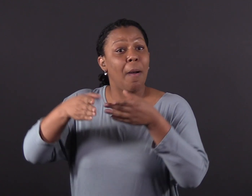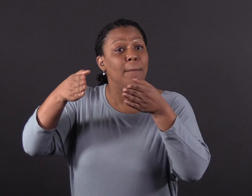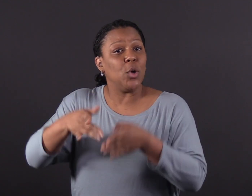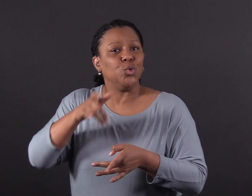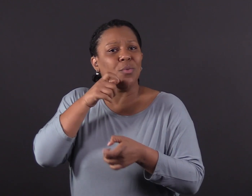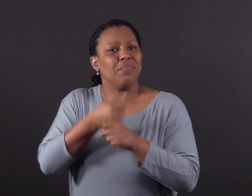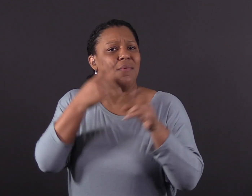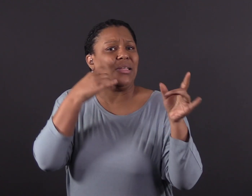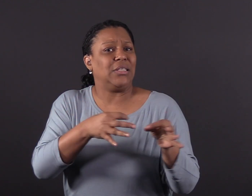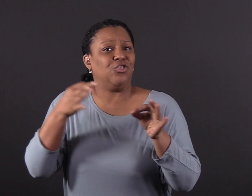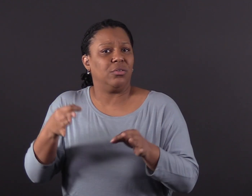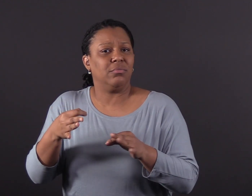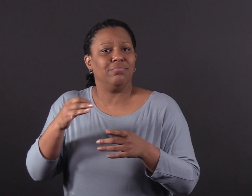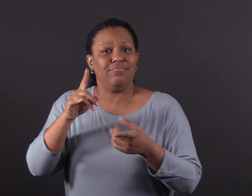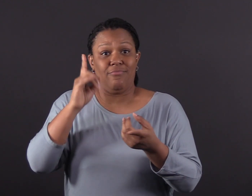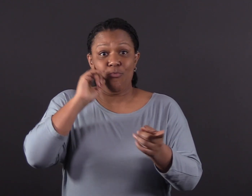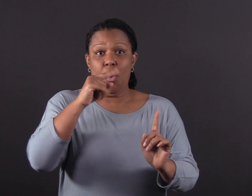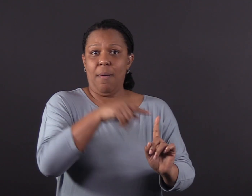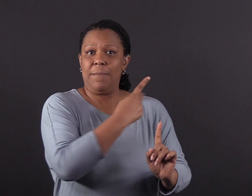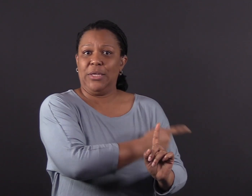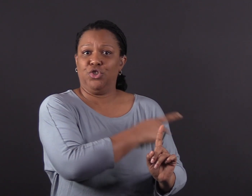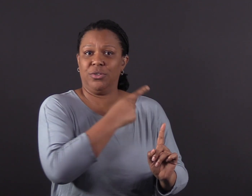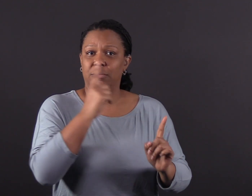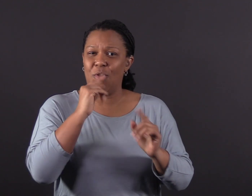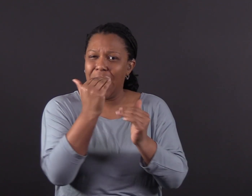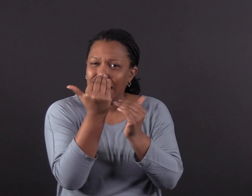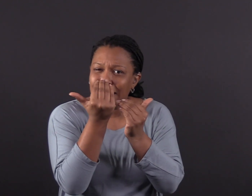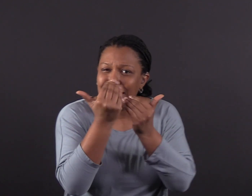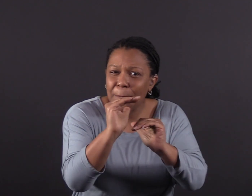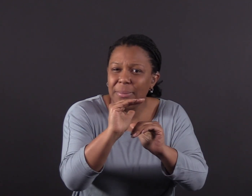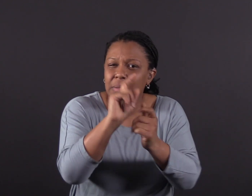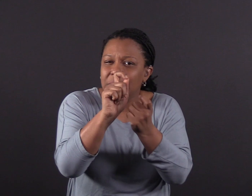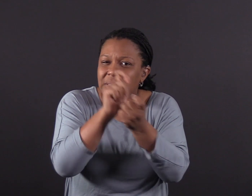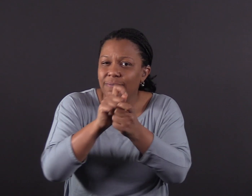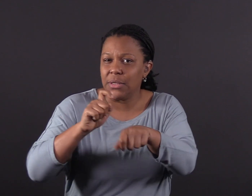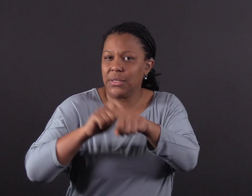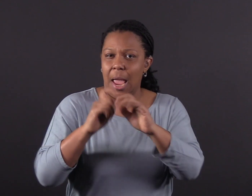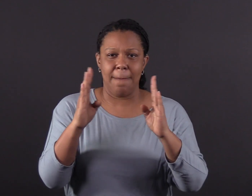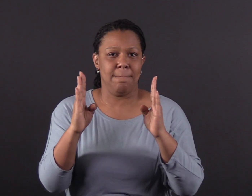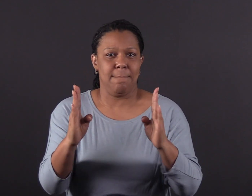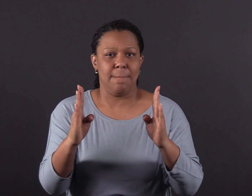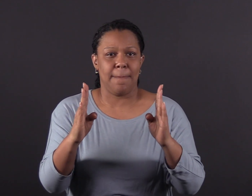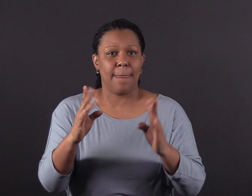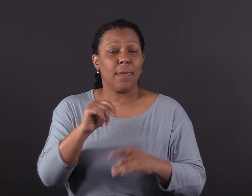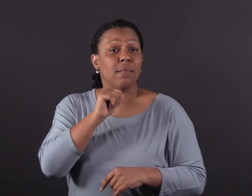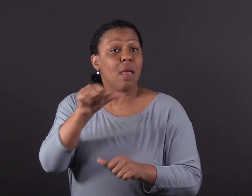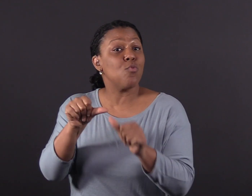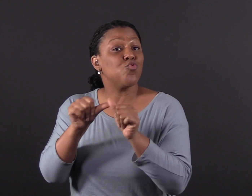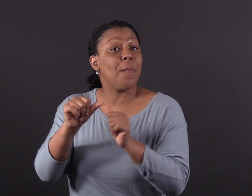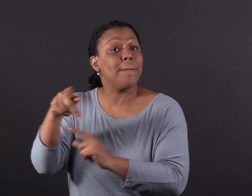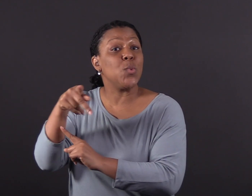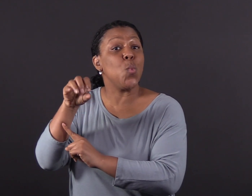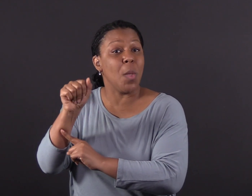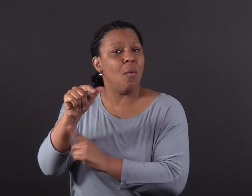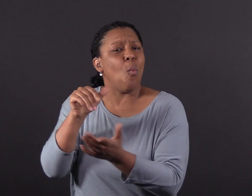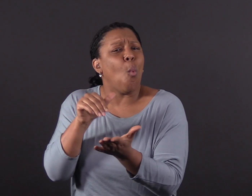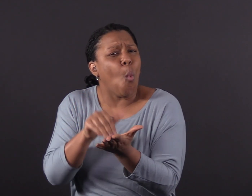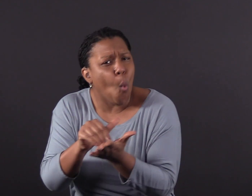decisions on behalf of the patient for a limited, specified time. A non-durable POA is often used